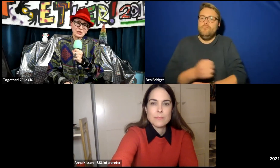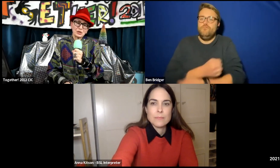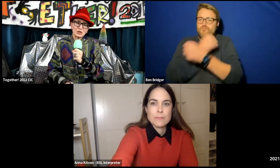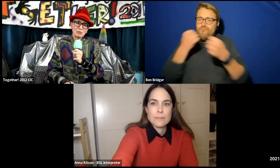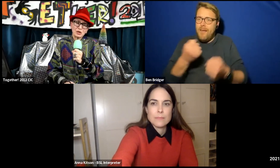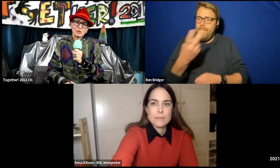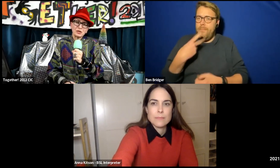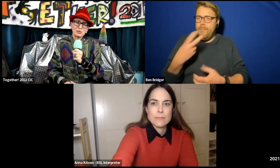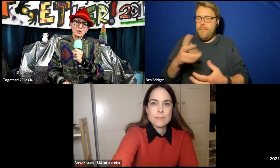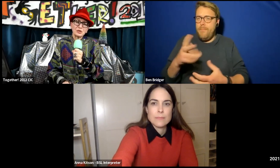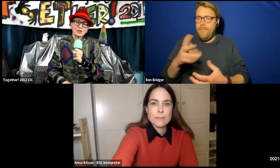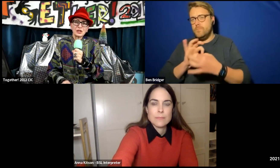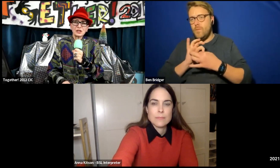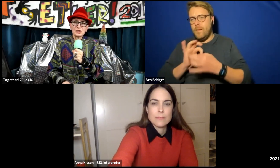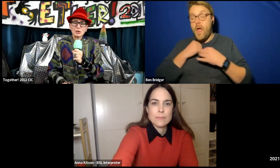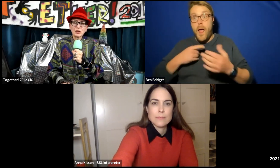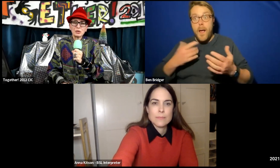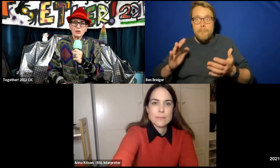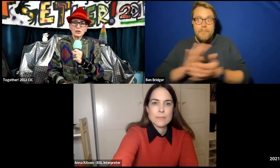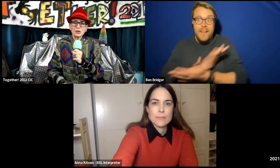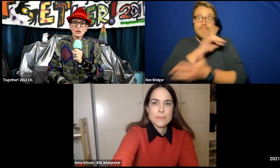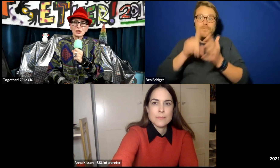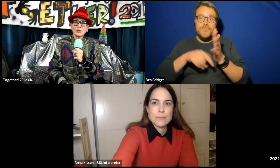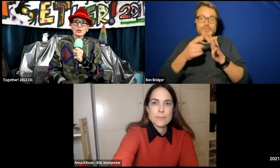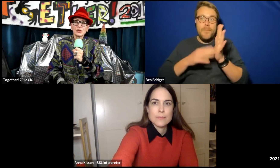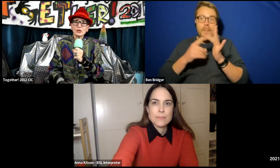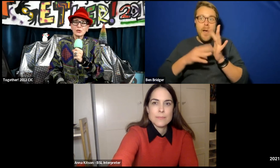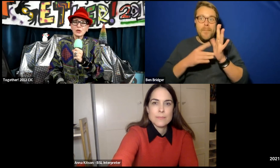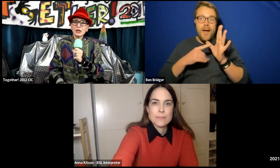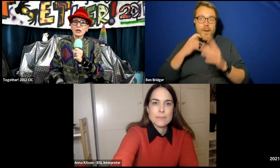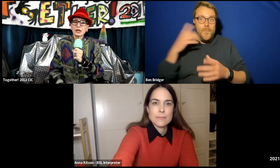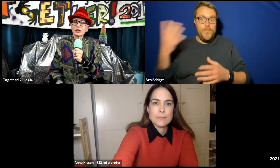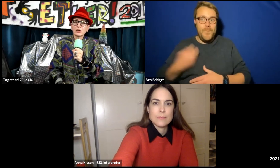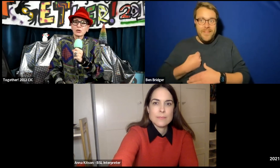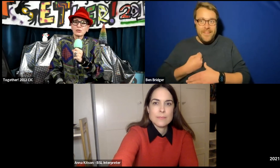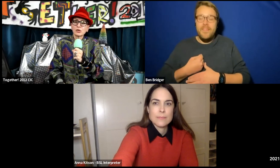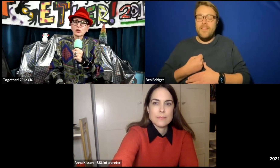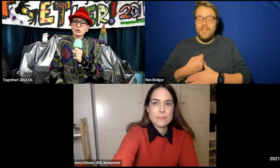that Jemima is with us and Jemima is going to give us, I think, our final